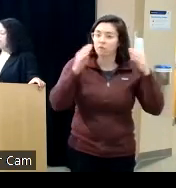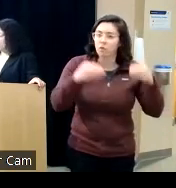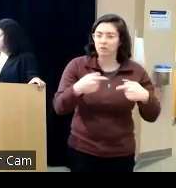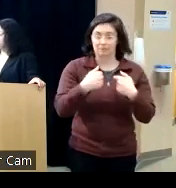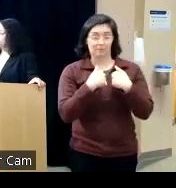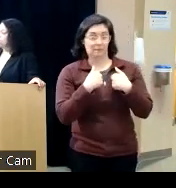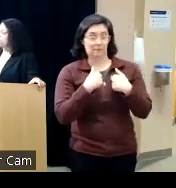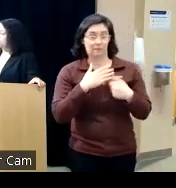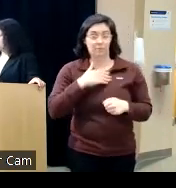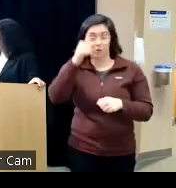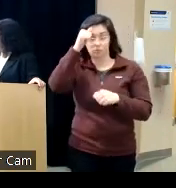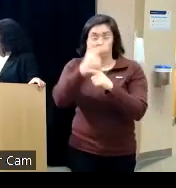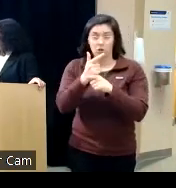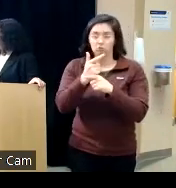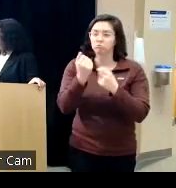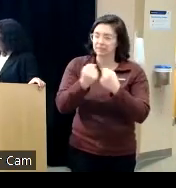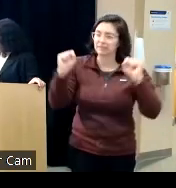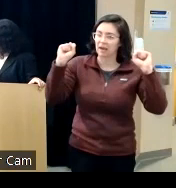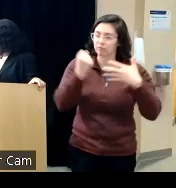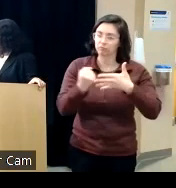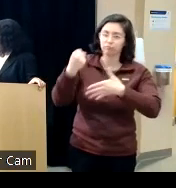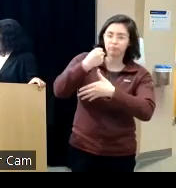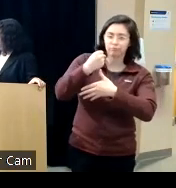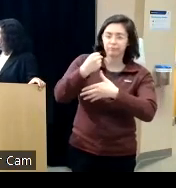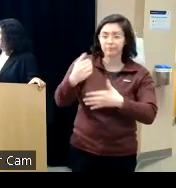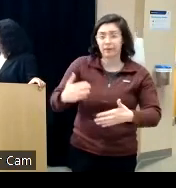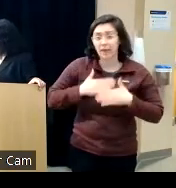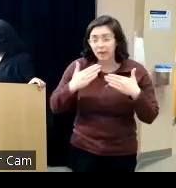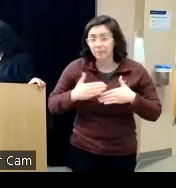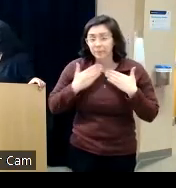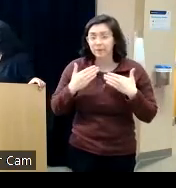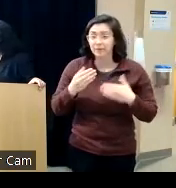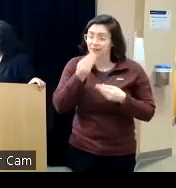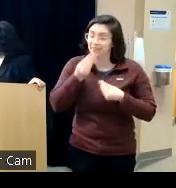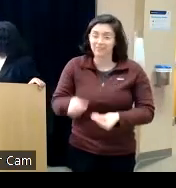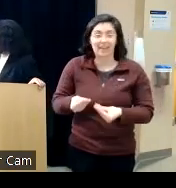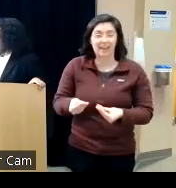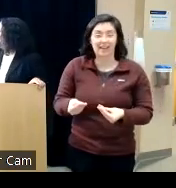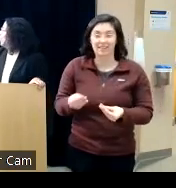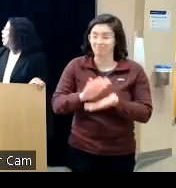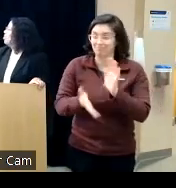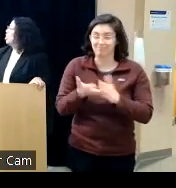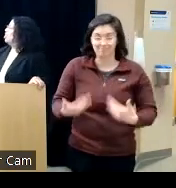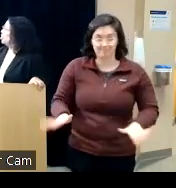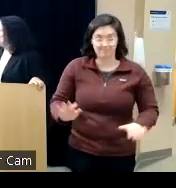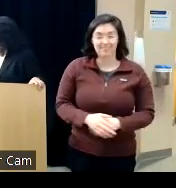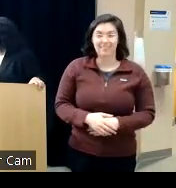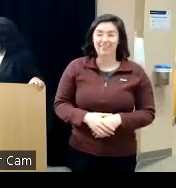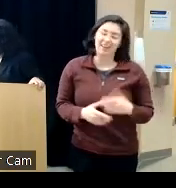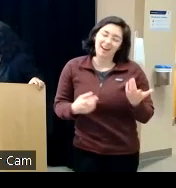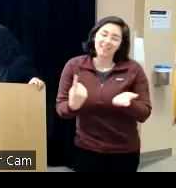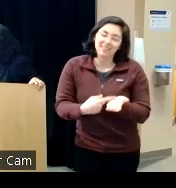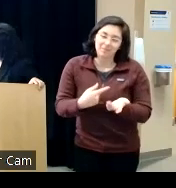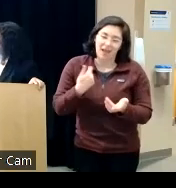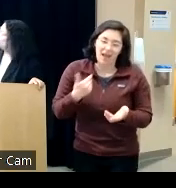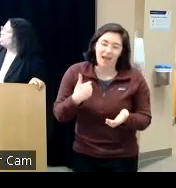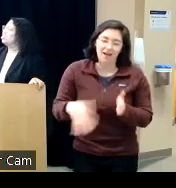brother and I were safe and happy and fed so and we sometimes even had a choice and what